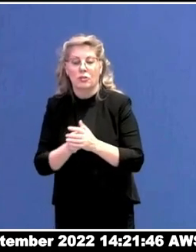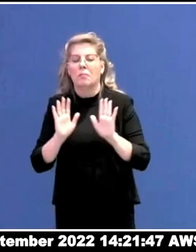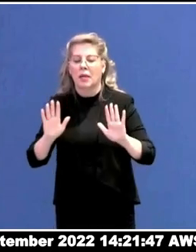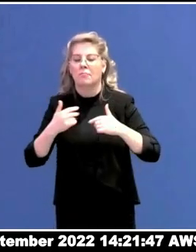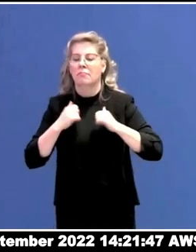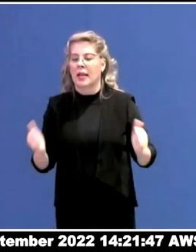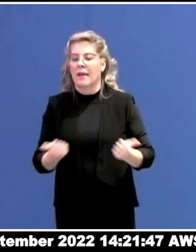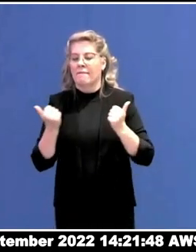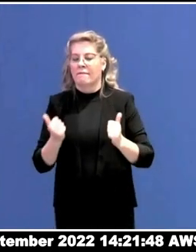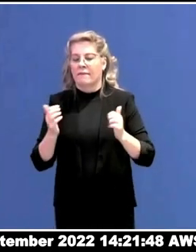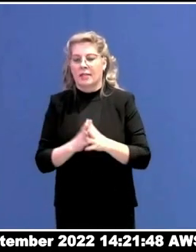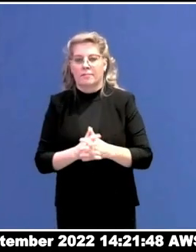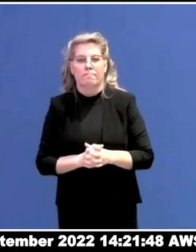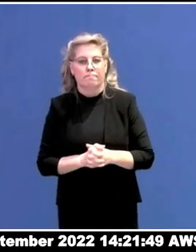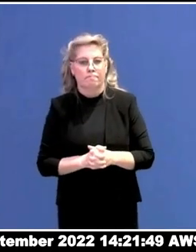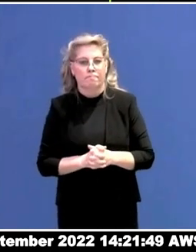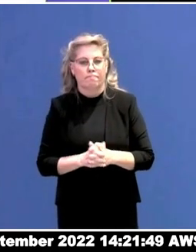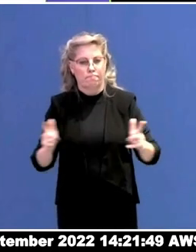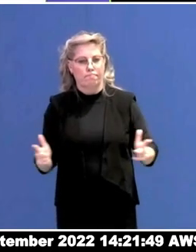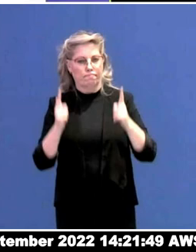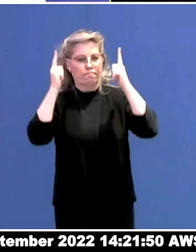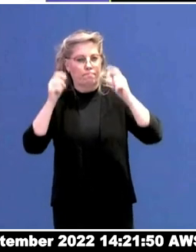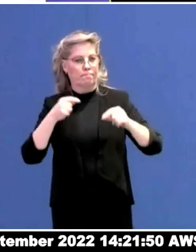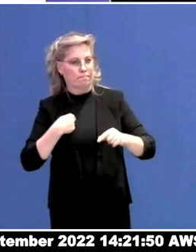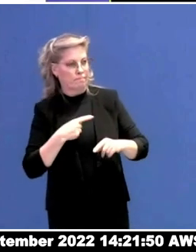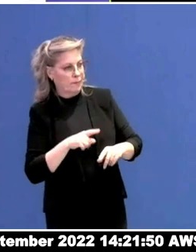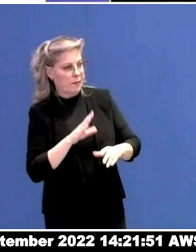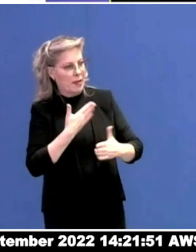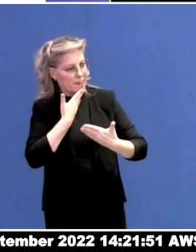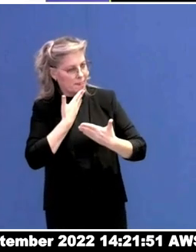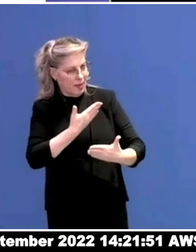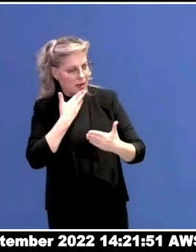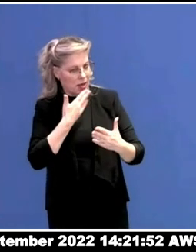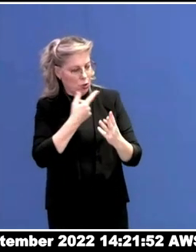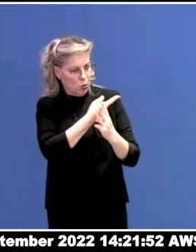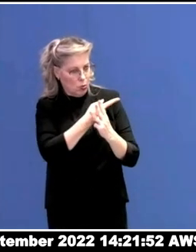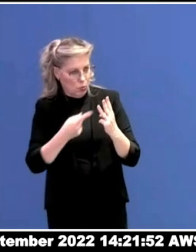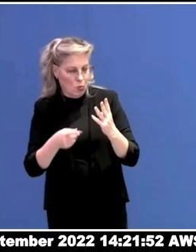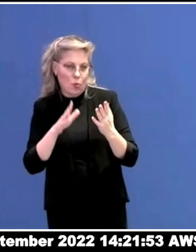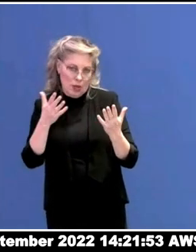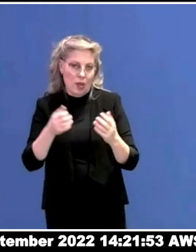Yes. Thank you very much indeed, Ms Kilroy, Ms Sharma and Mr Newhouse in